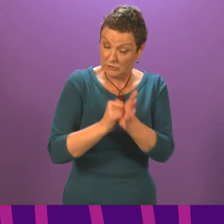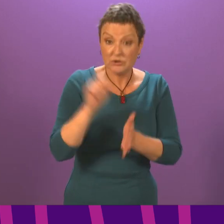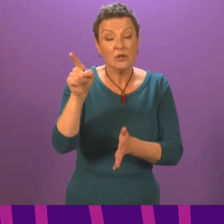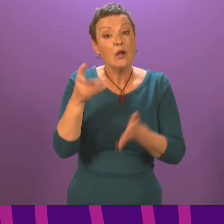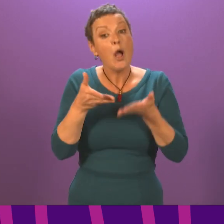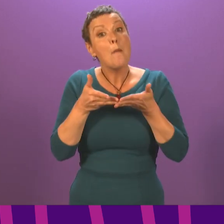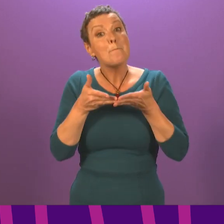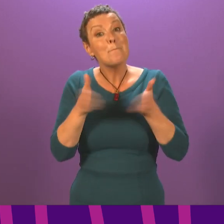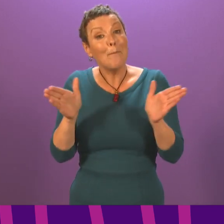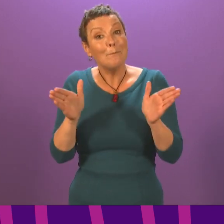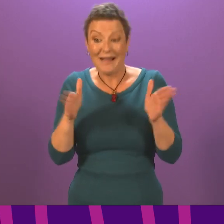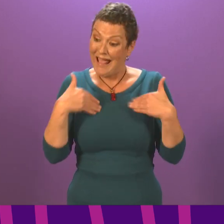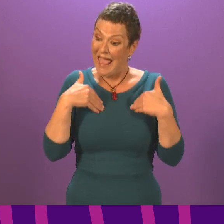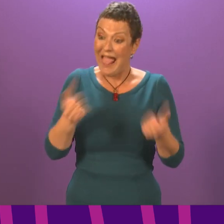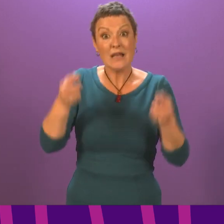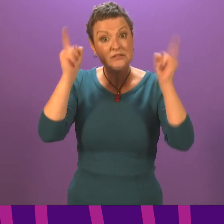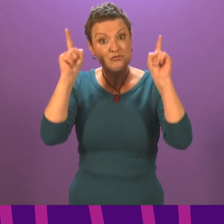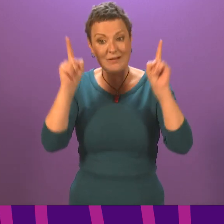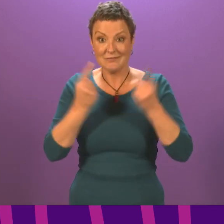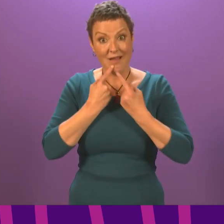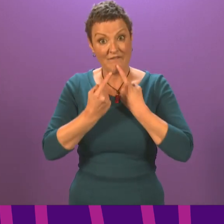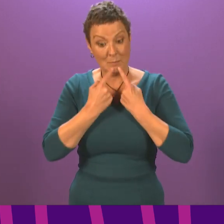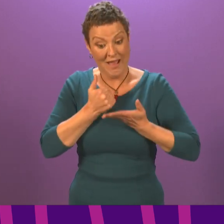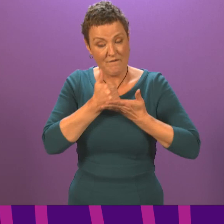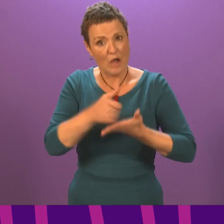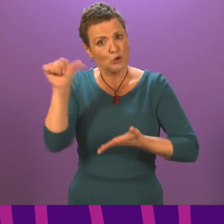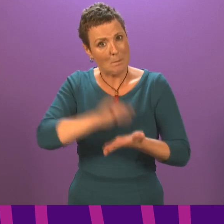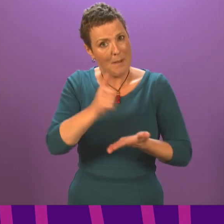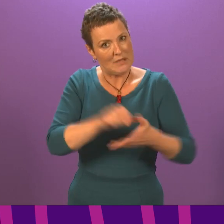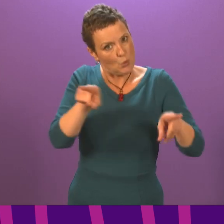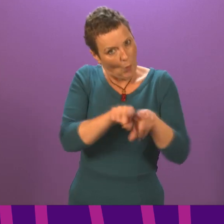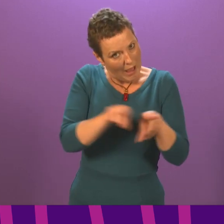Scottish Government levels publications. I also ask that the Scottish Government provide